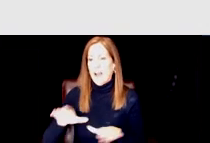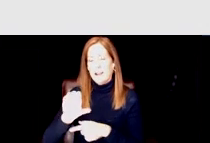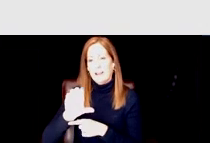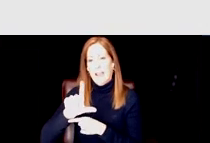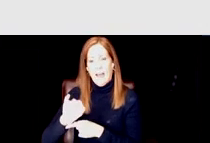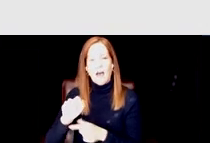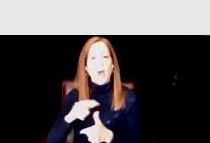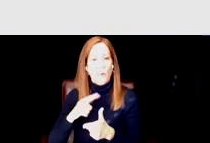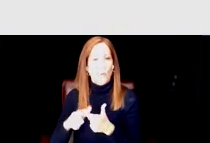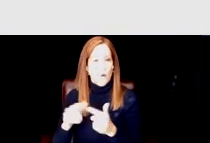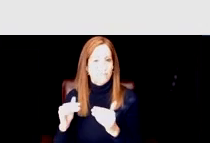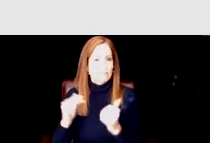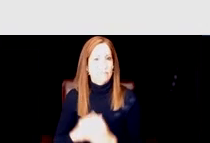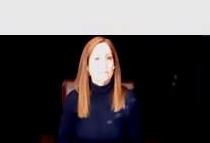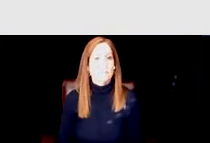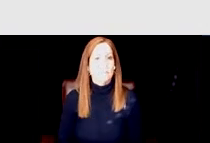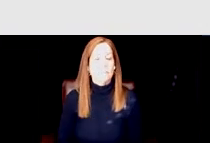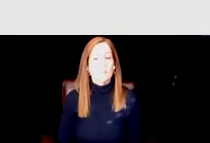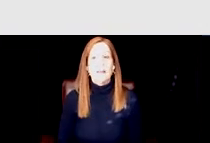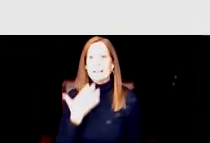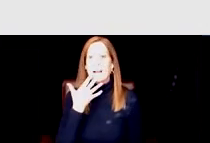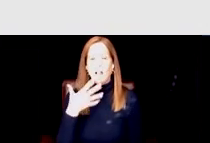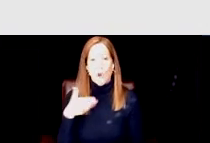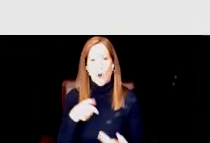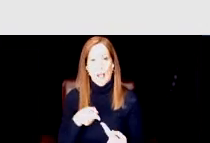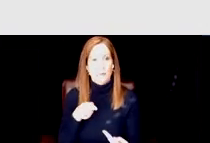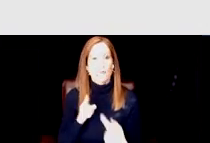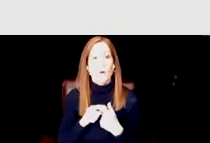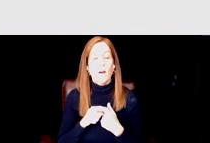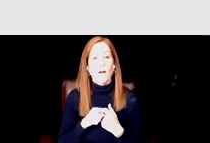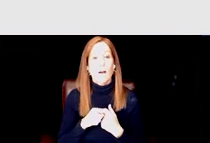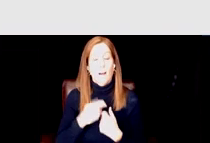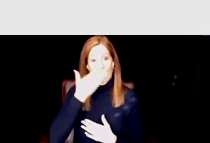Color-contrast. Foreground, background color combinations